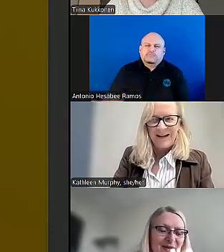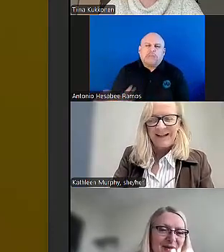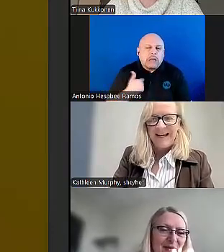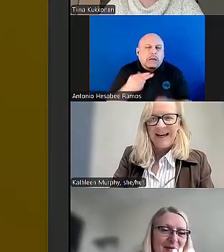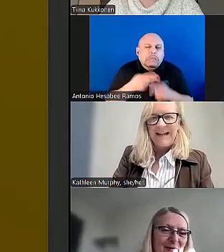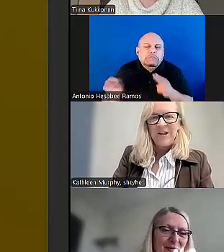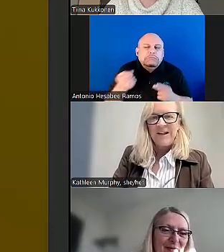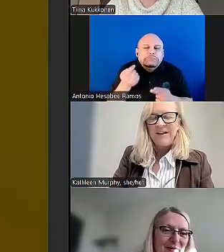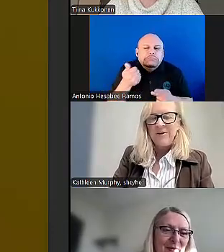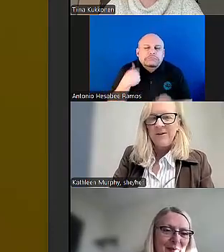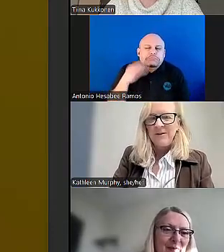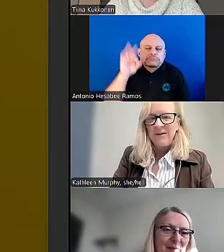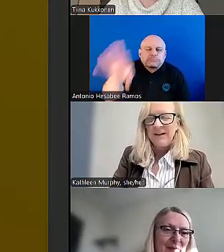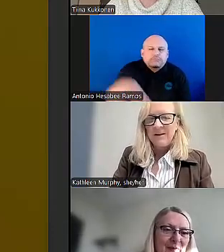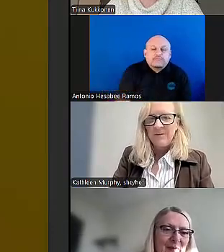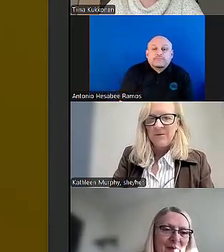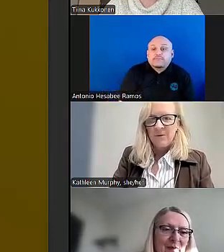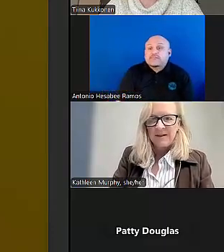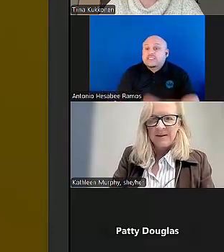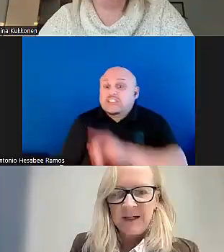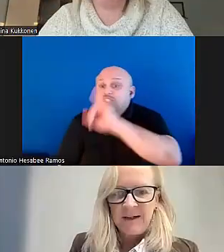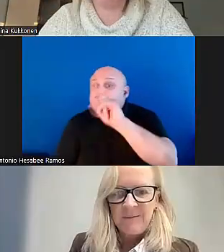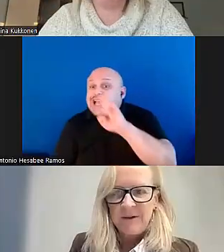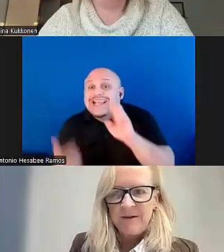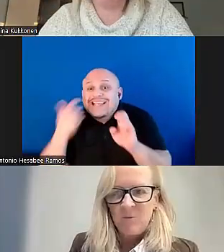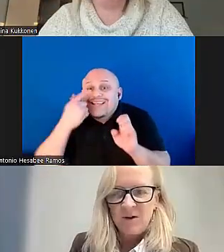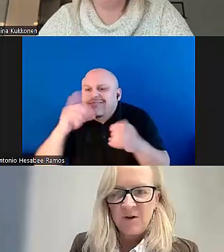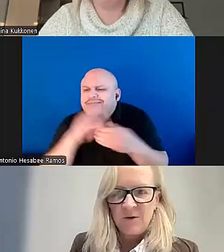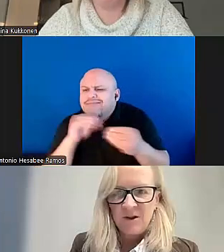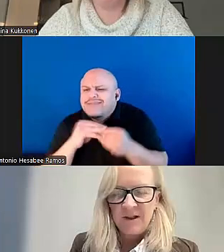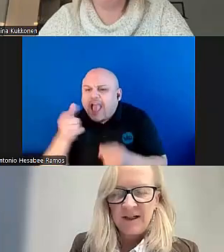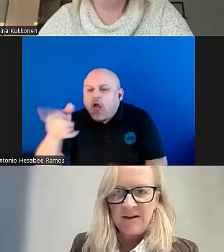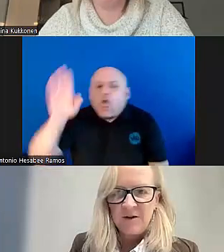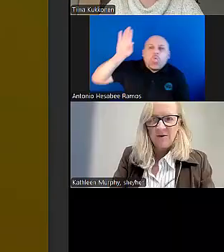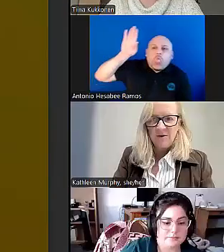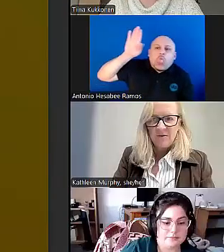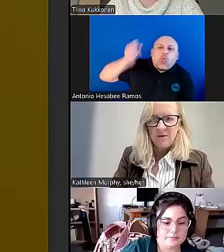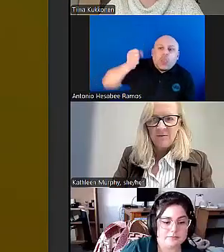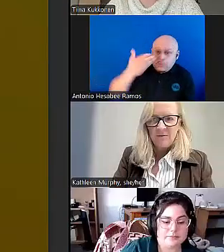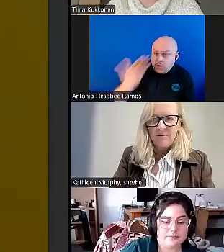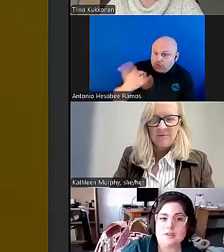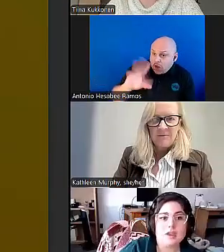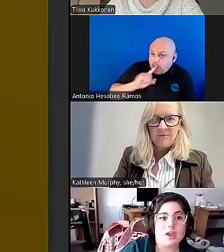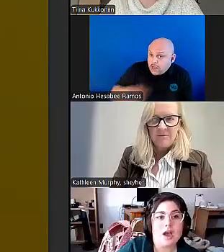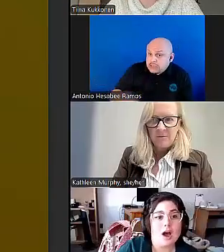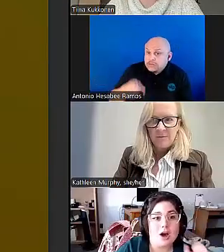Kathleen Murphy: Jade, I know you had your hand up for quite some time. Was your question answered or? Jade Metzger: